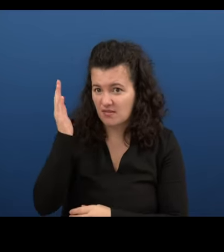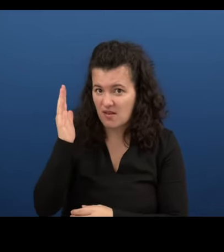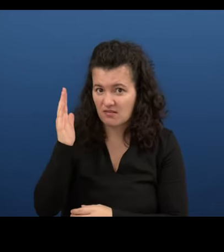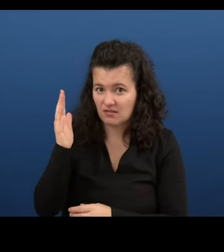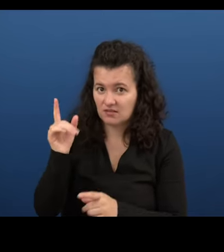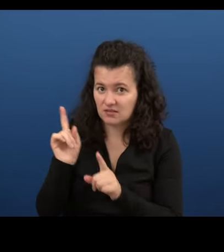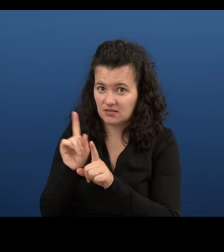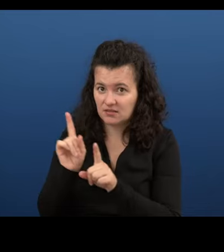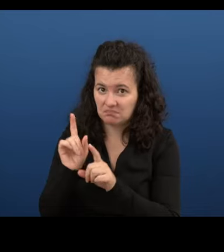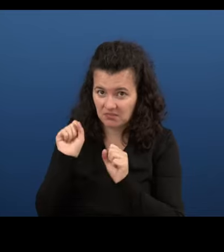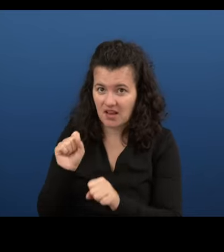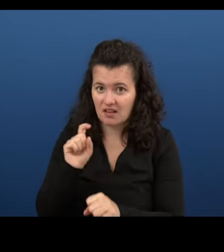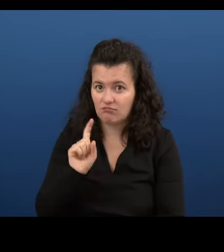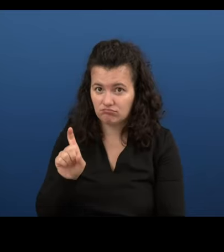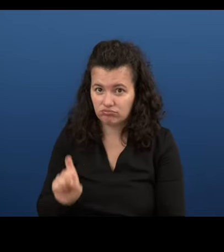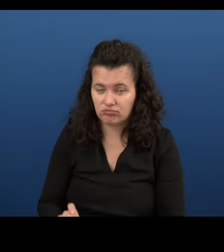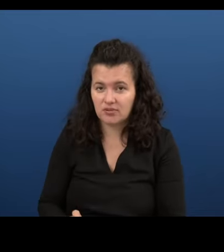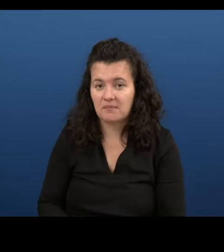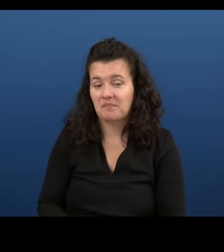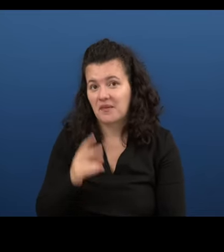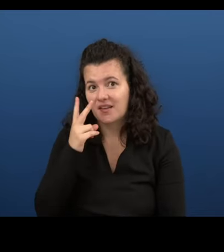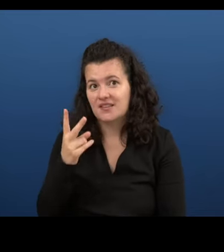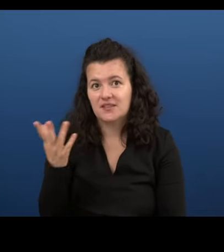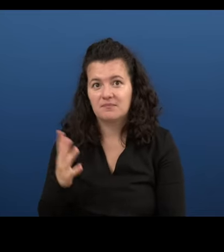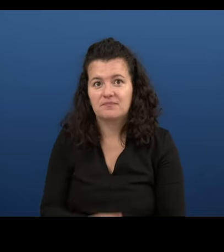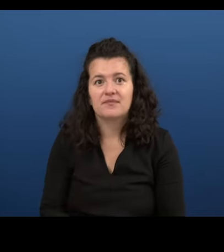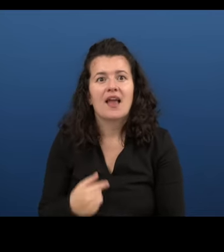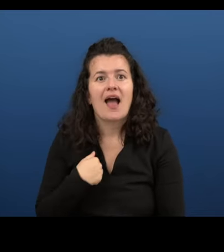11:29:34 and I already see this on this screen that I have in front of me. Of course I will